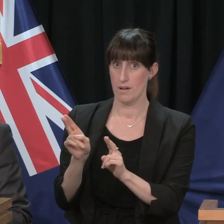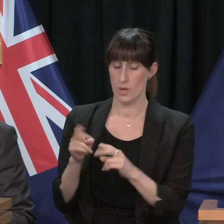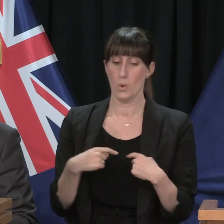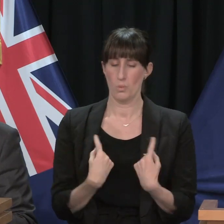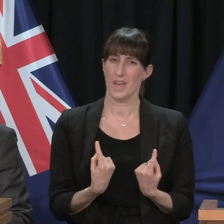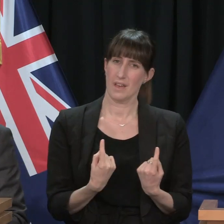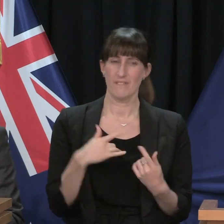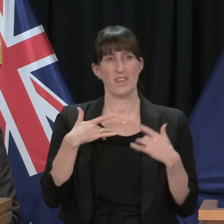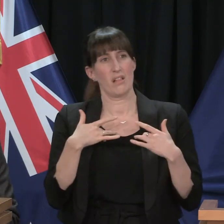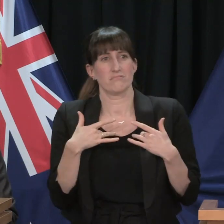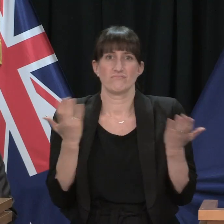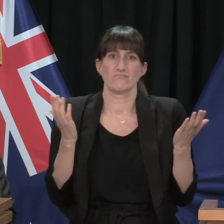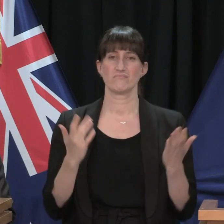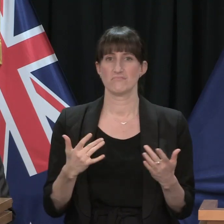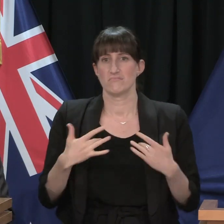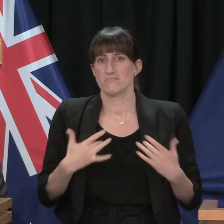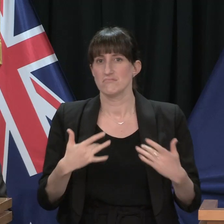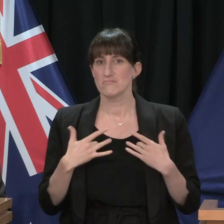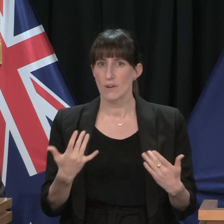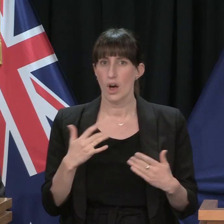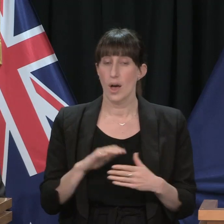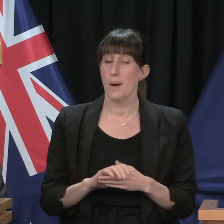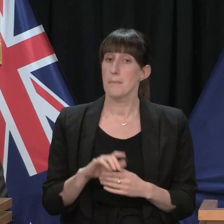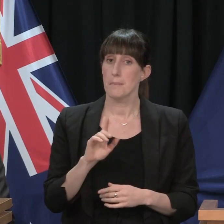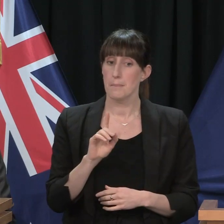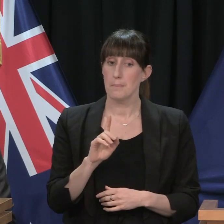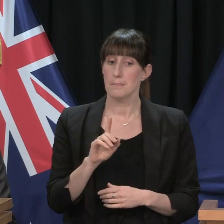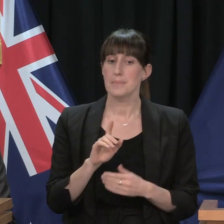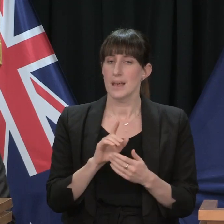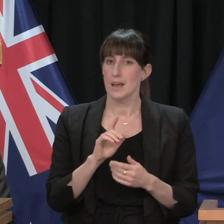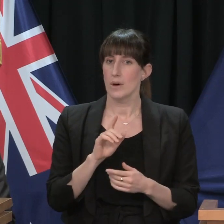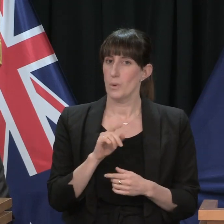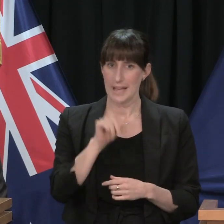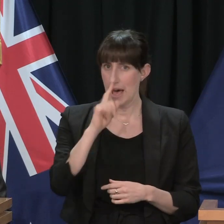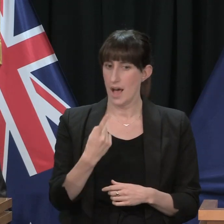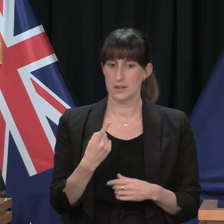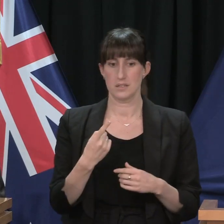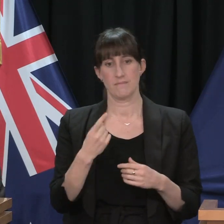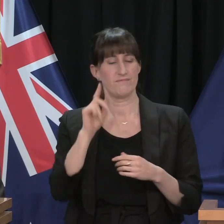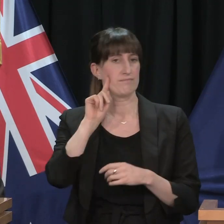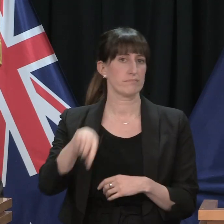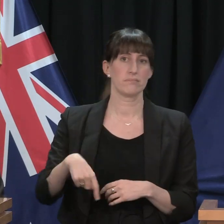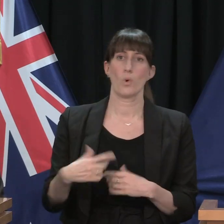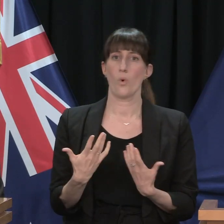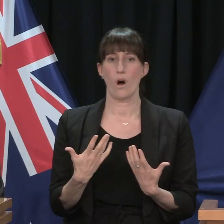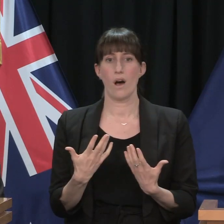around the world are enjoying at the moment. While that demonstrates our collective